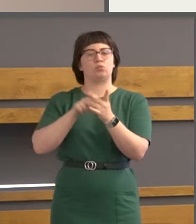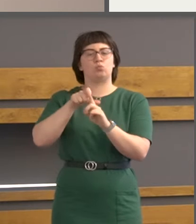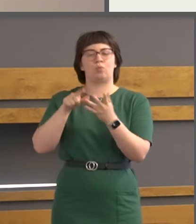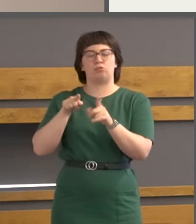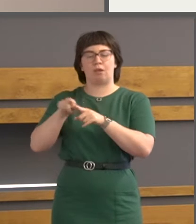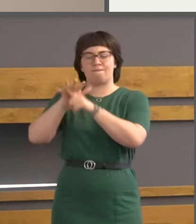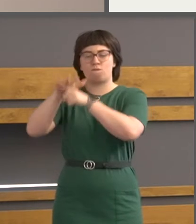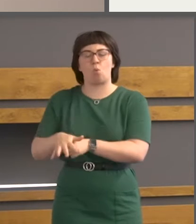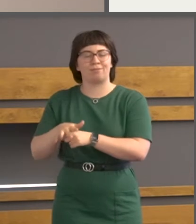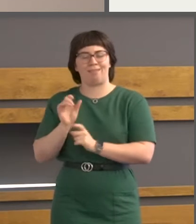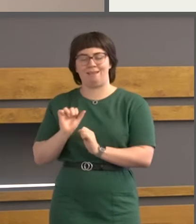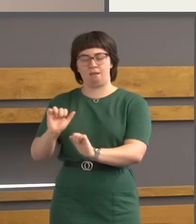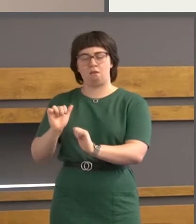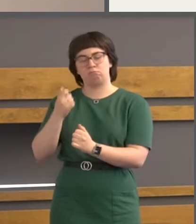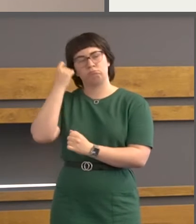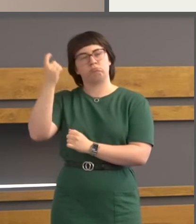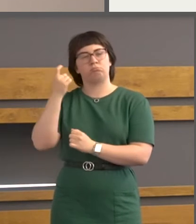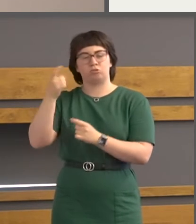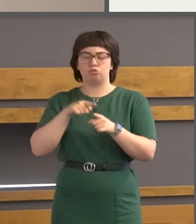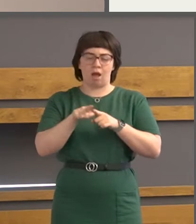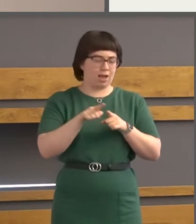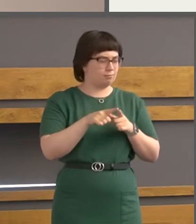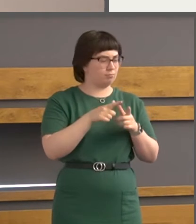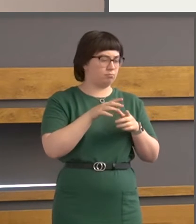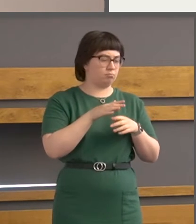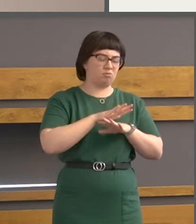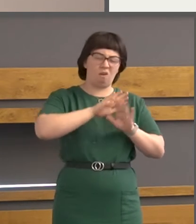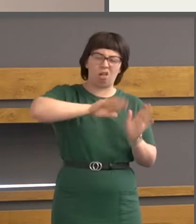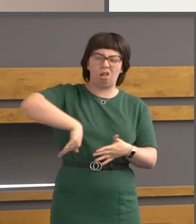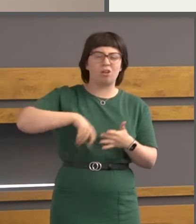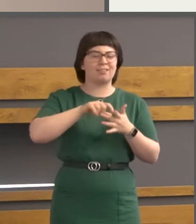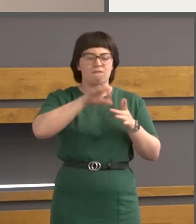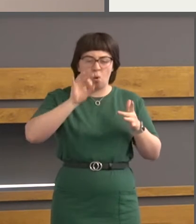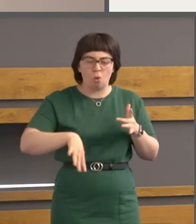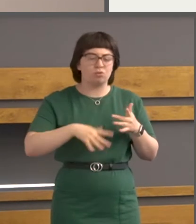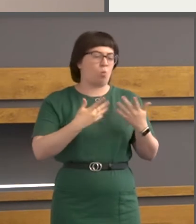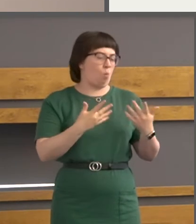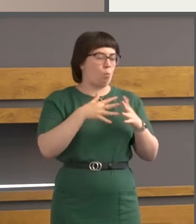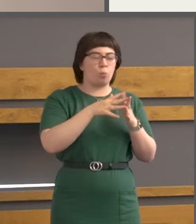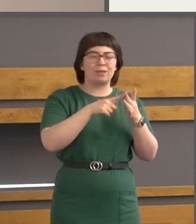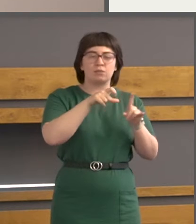attempting to quash divorce, widow remarriage, concubinage, or polygamy for instance.